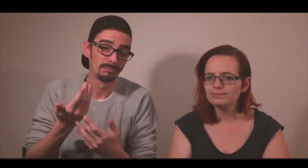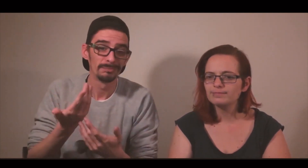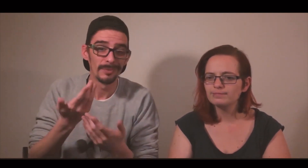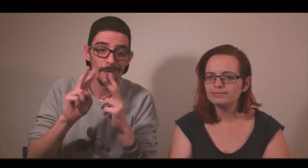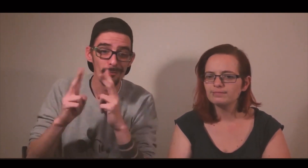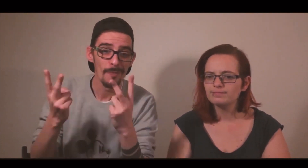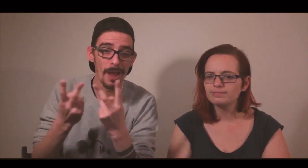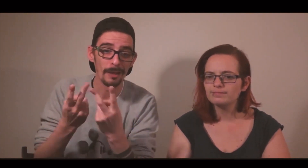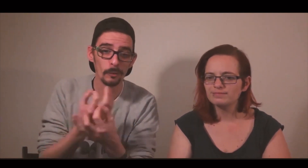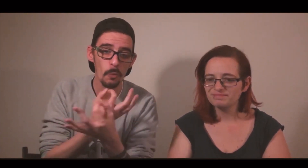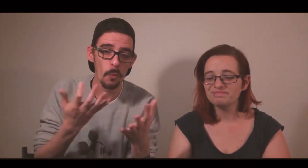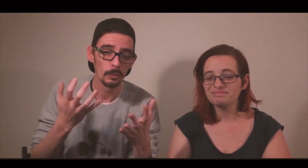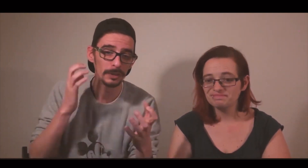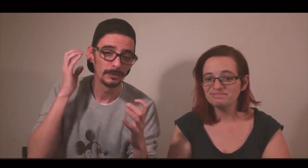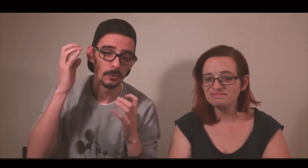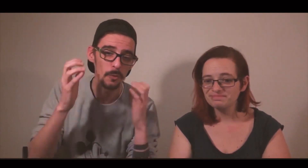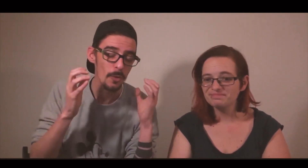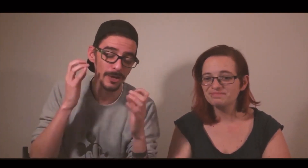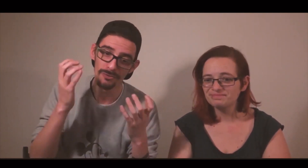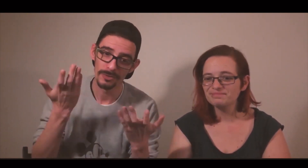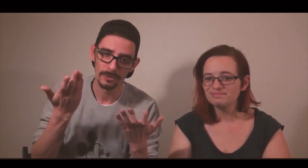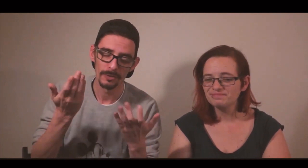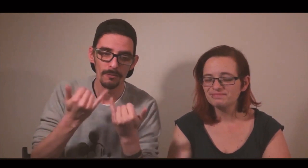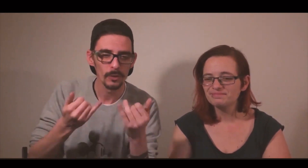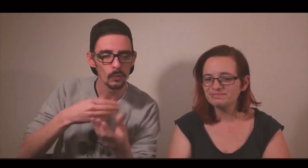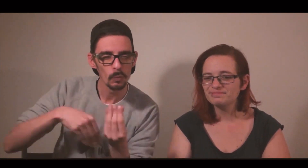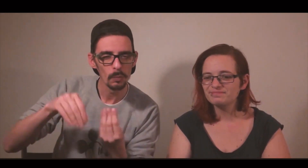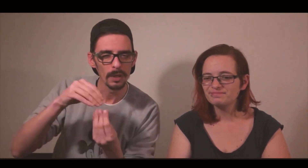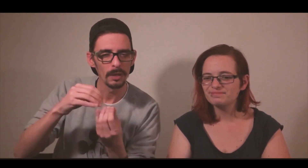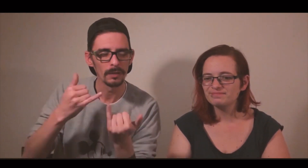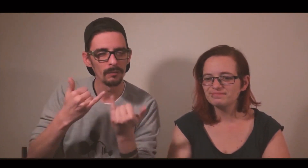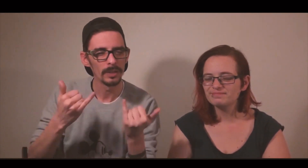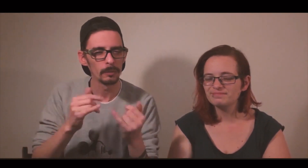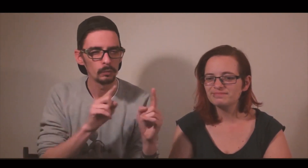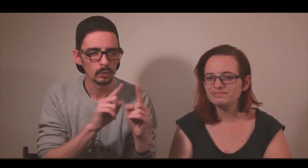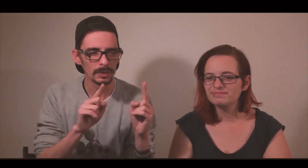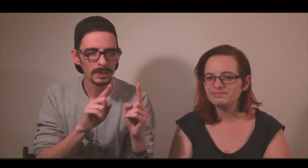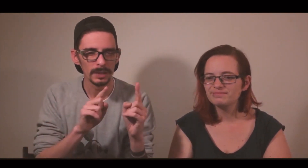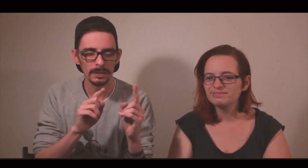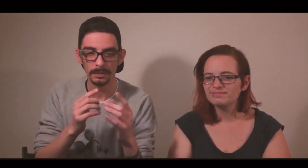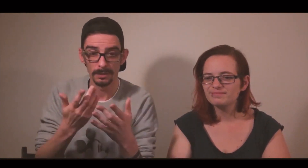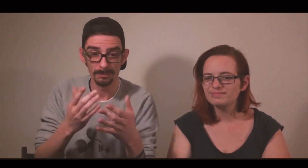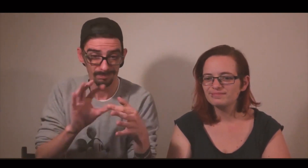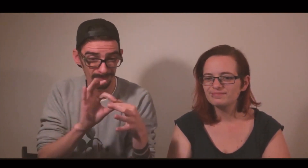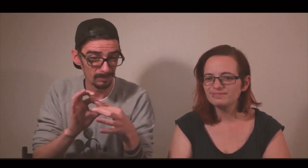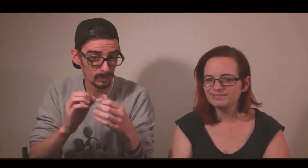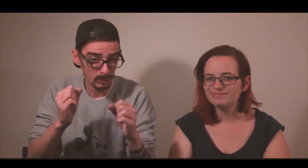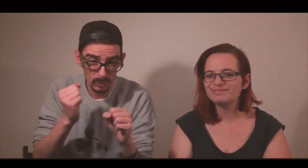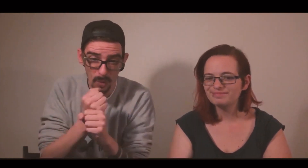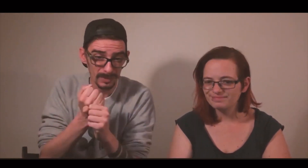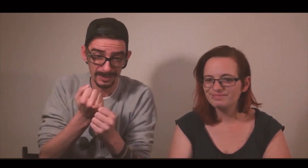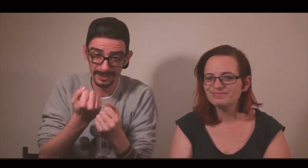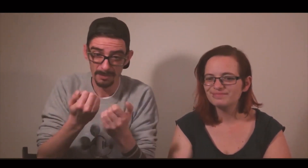His new identity, in a world of silence, he gradually reaps how he could perceive music on another level.